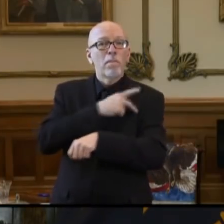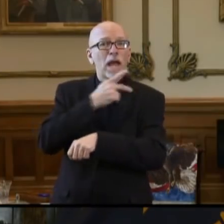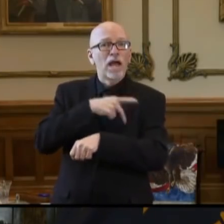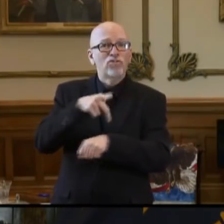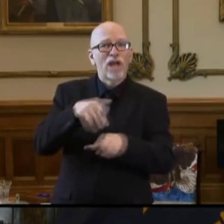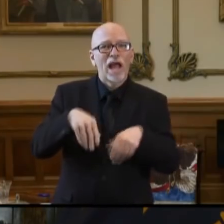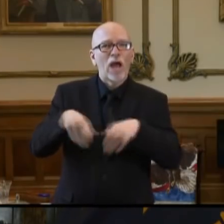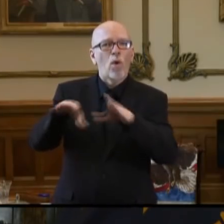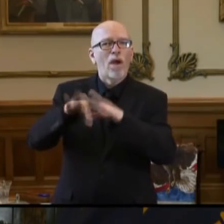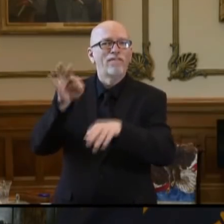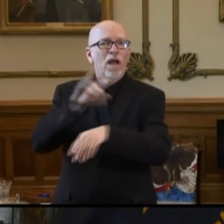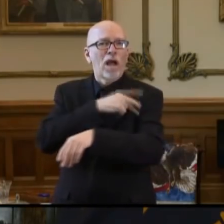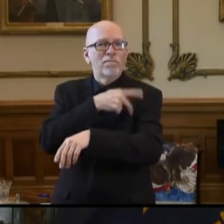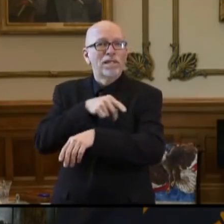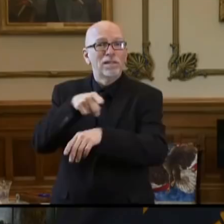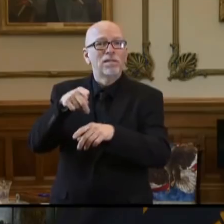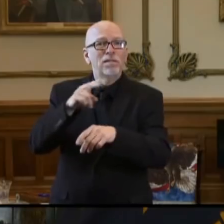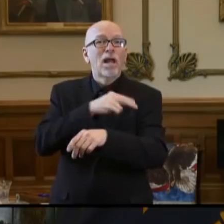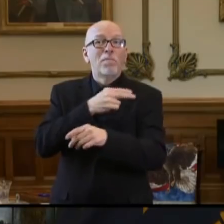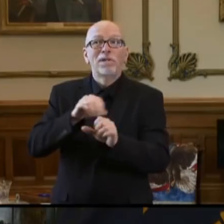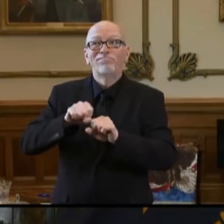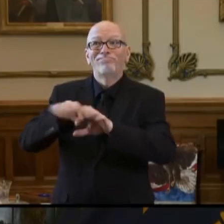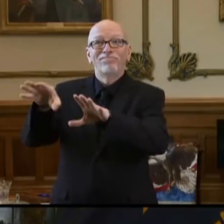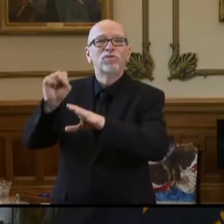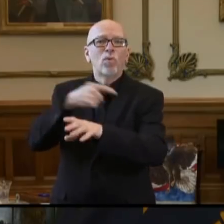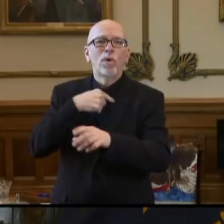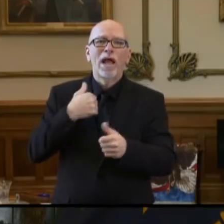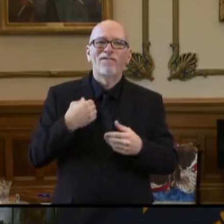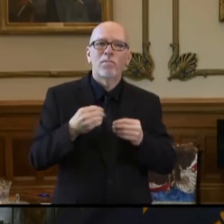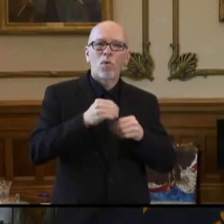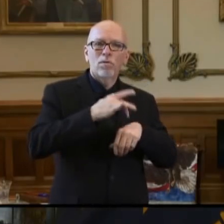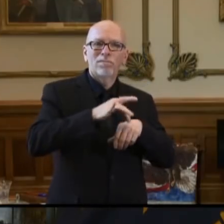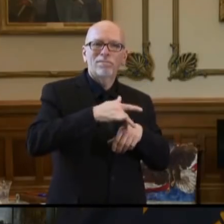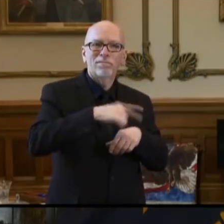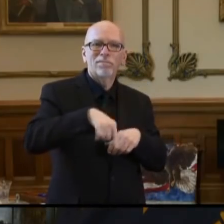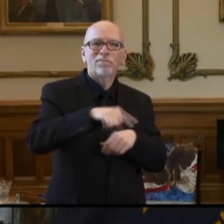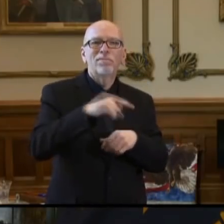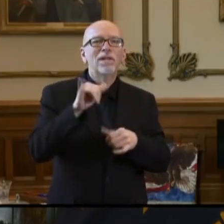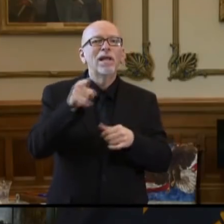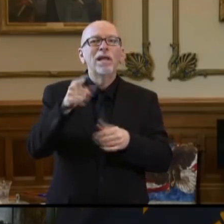POSSIBLE TO ALL HOOSIERS. WE'RE ALSO WORKING HARD TO WORK ON GETTING PATIENTS OUTSIDE OF THE